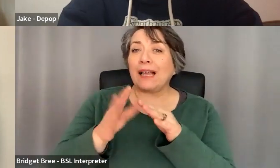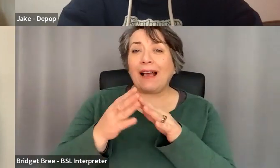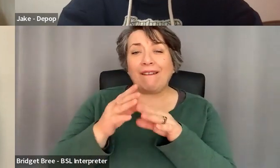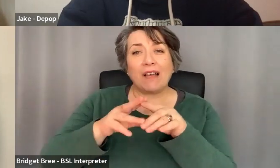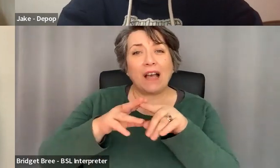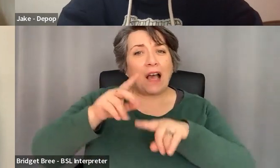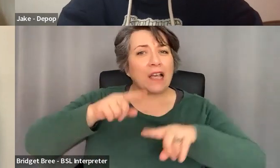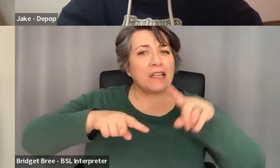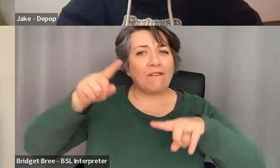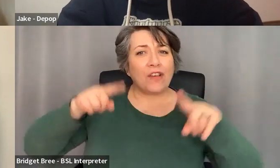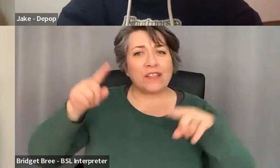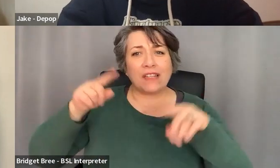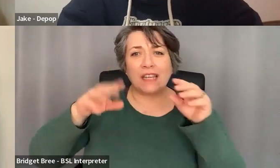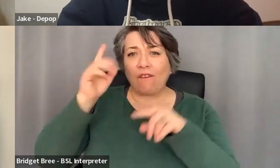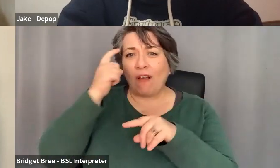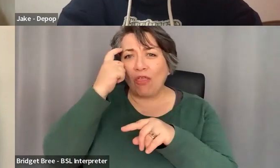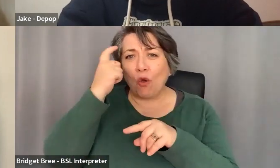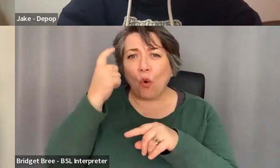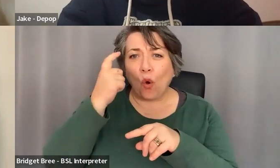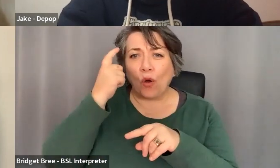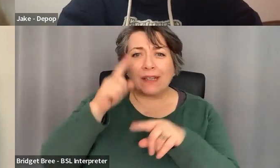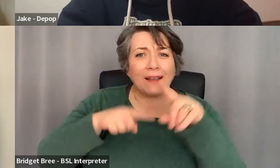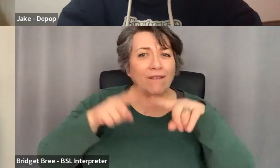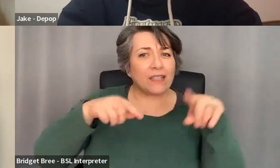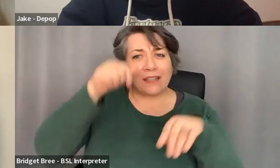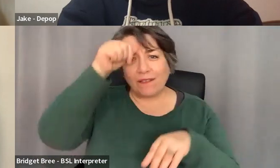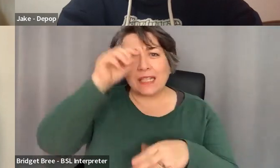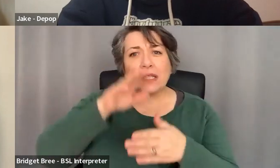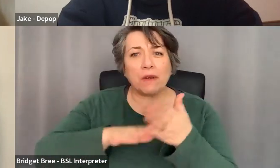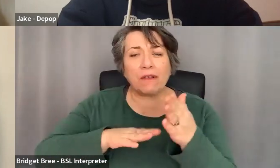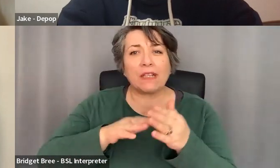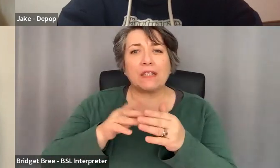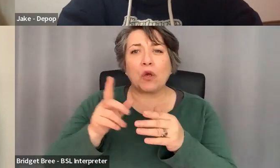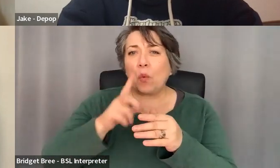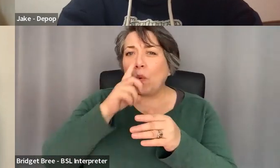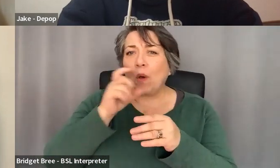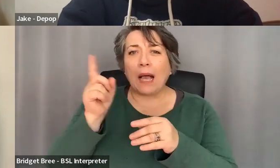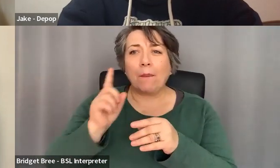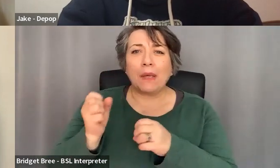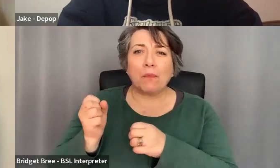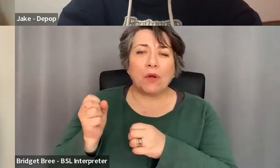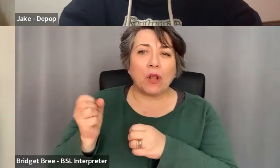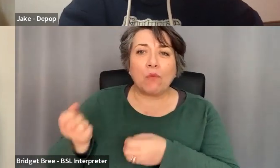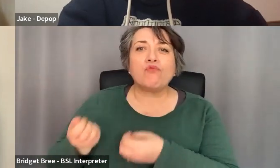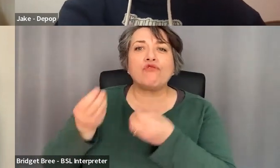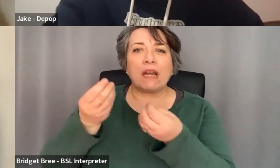You know what sort of you know things can? Can people can people bring? What sort of things can people bring. I get that. It's though it's a very creative space.